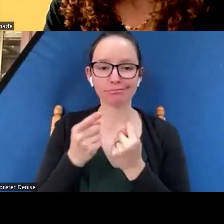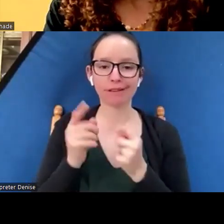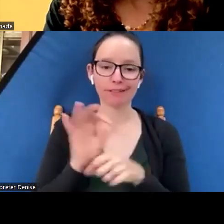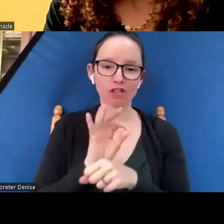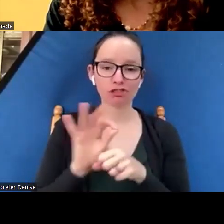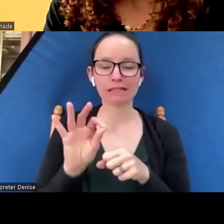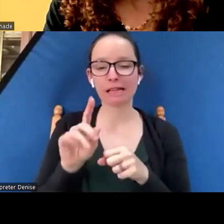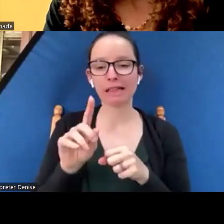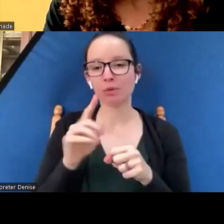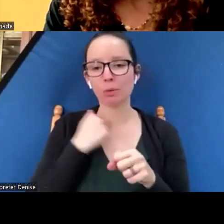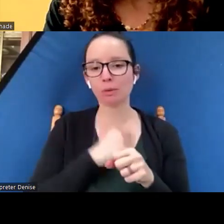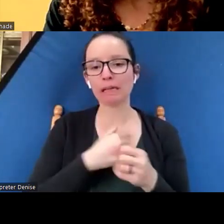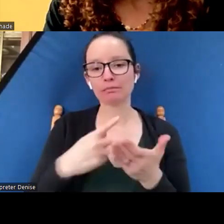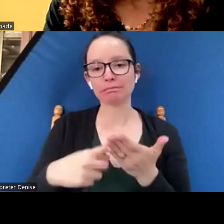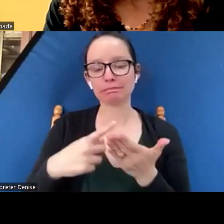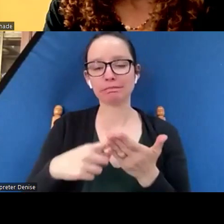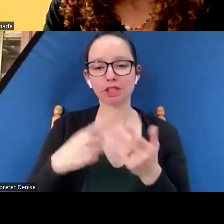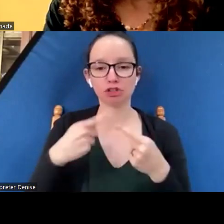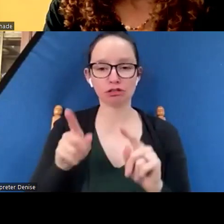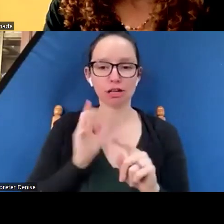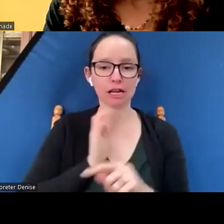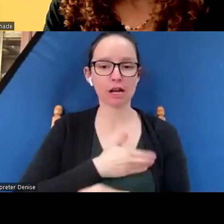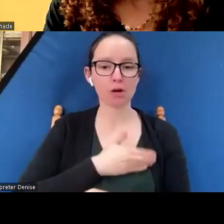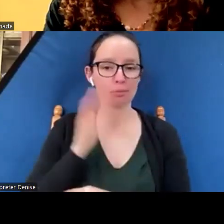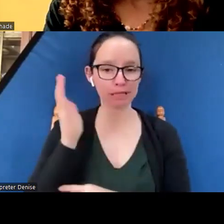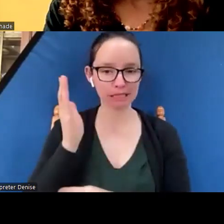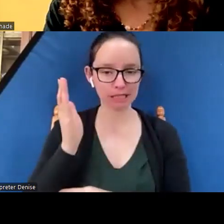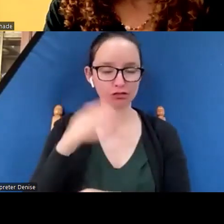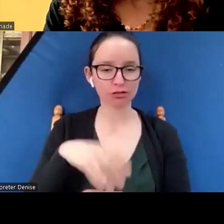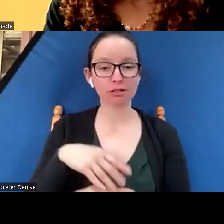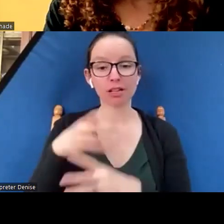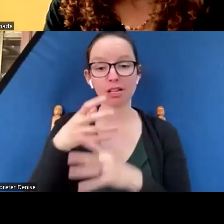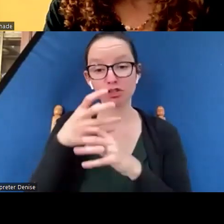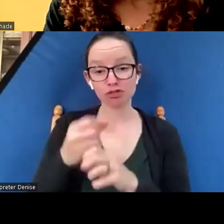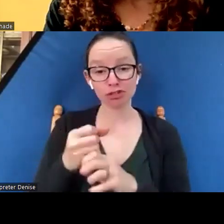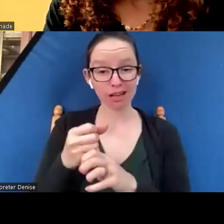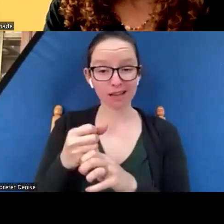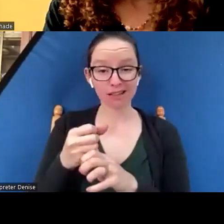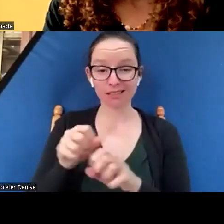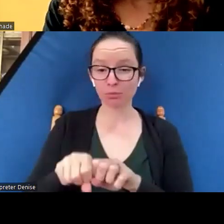So yeah, because trust, breaking down and siloing can certainly